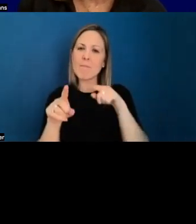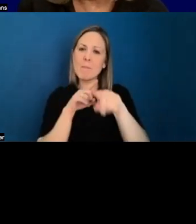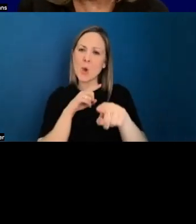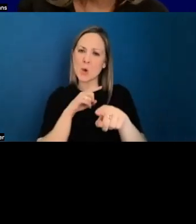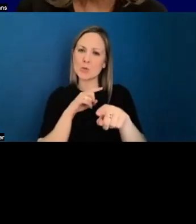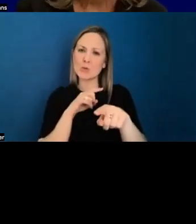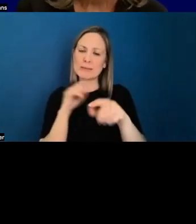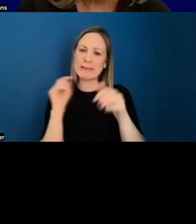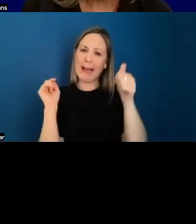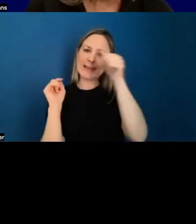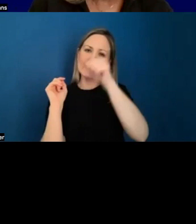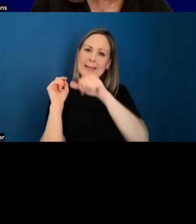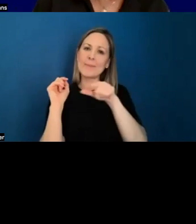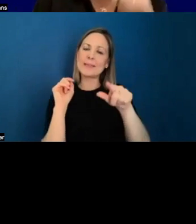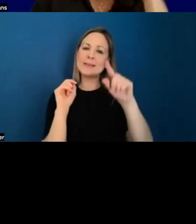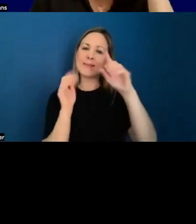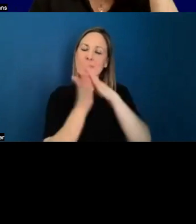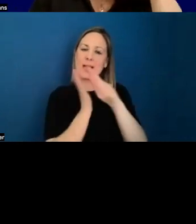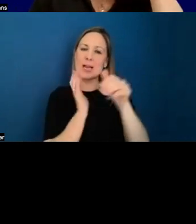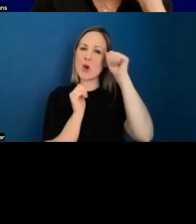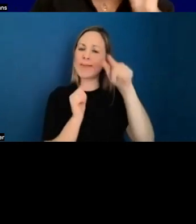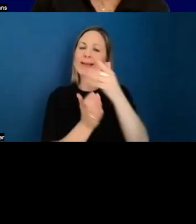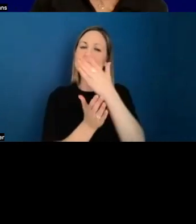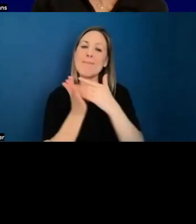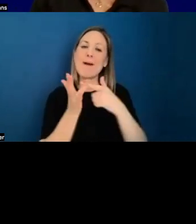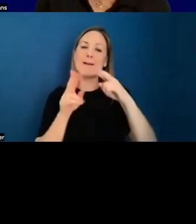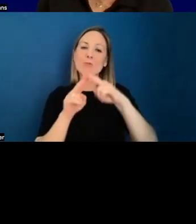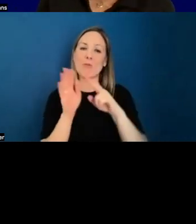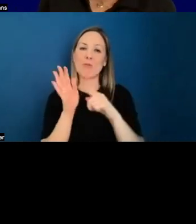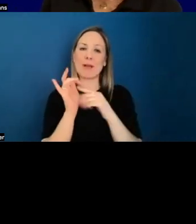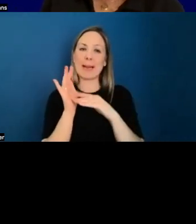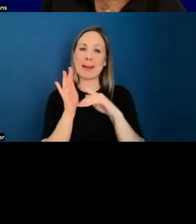thalamus is part of the limbic system.